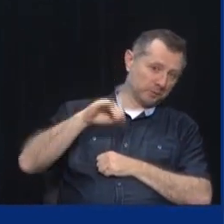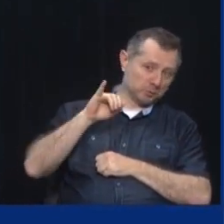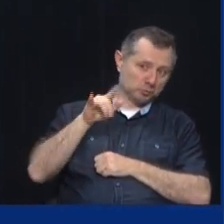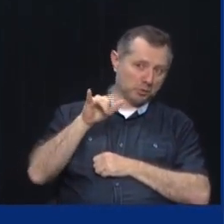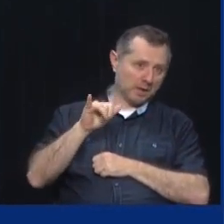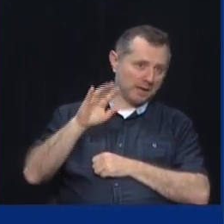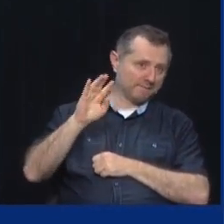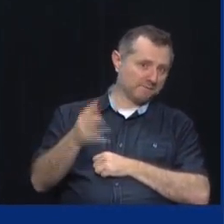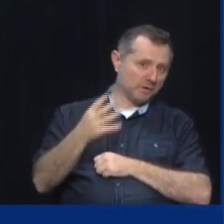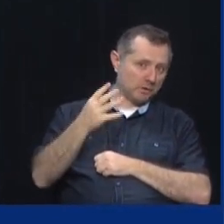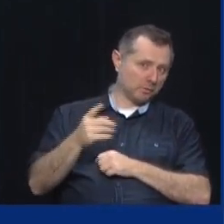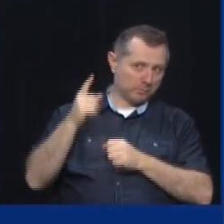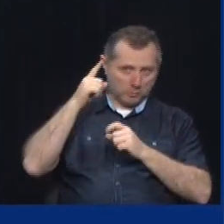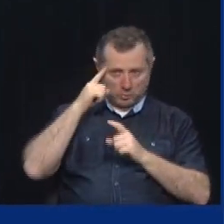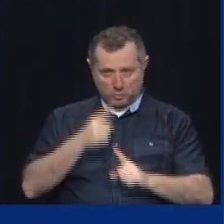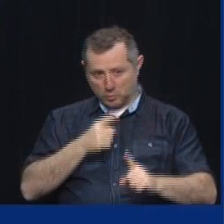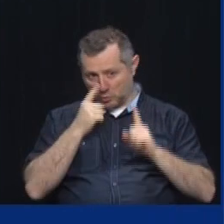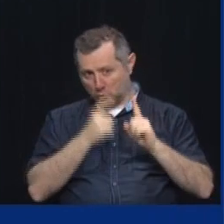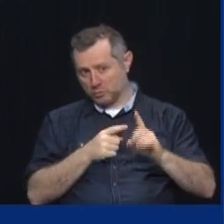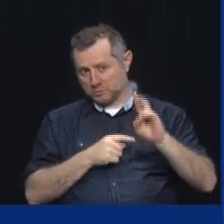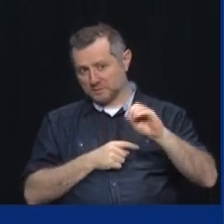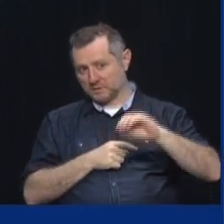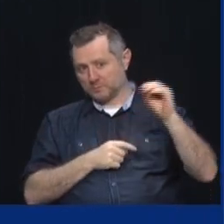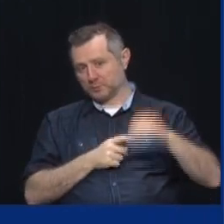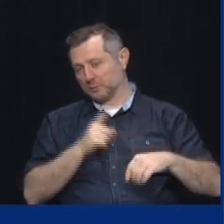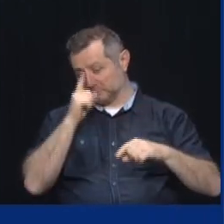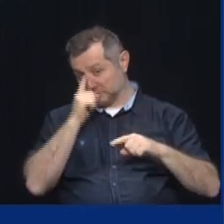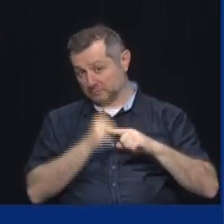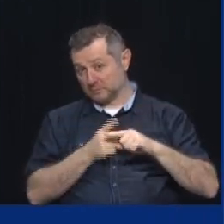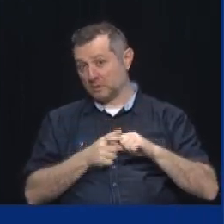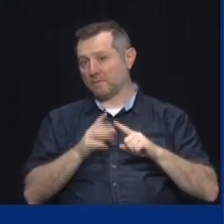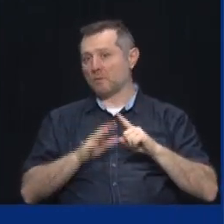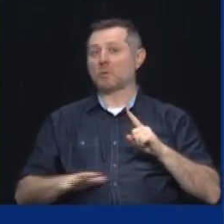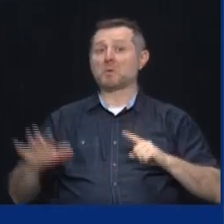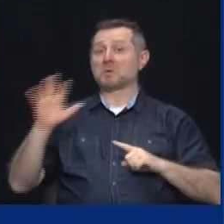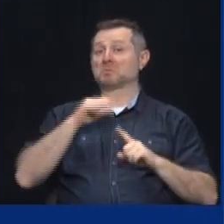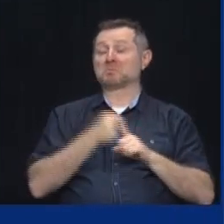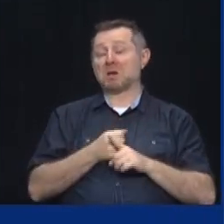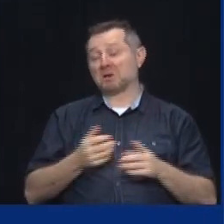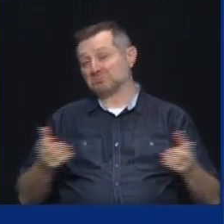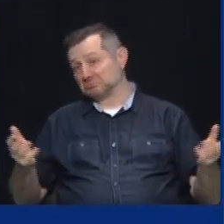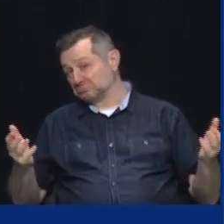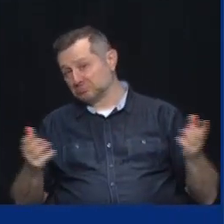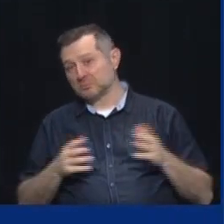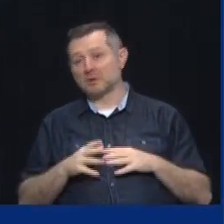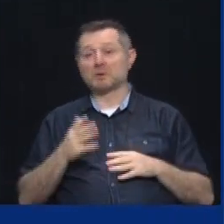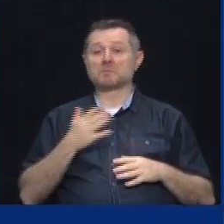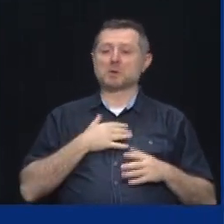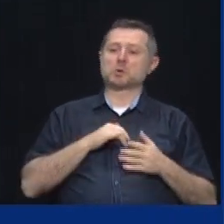CELEBRATING. 70% IS A GREAT MILESTONE.